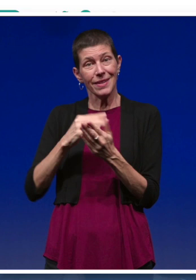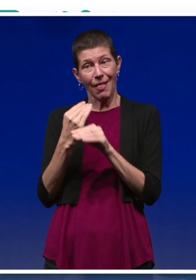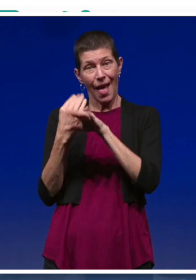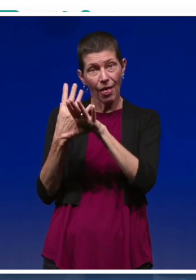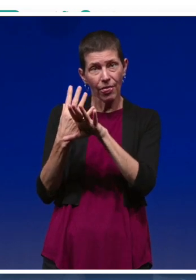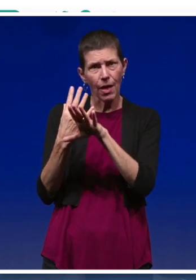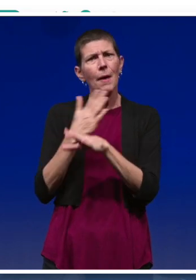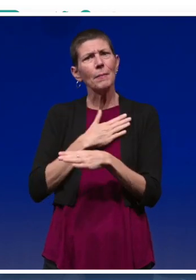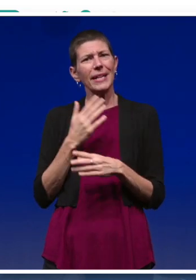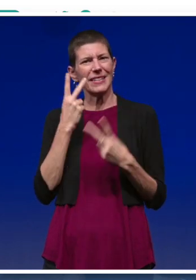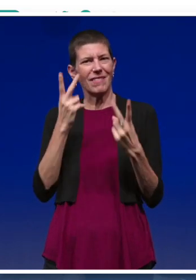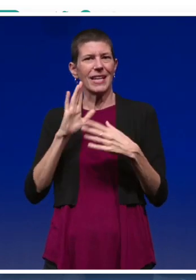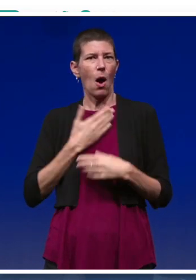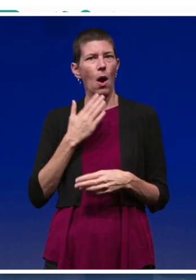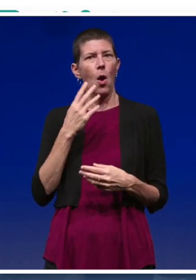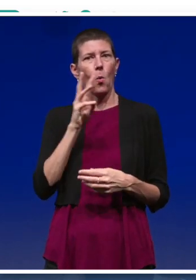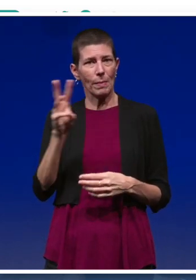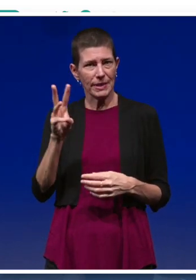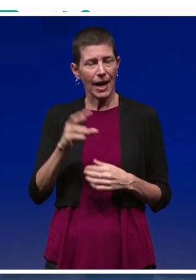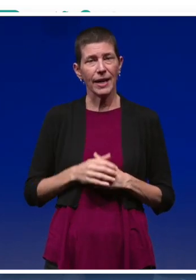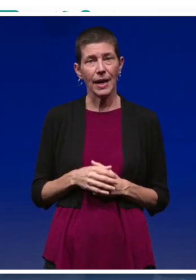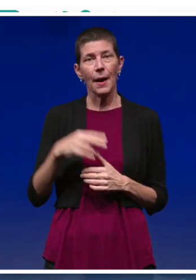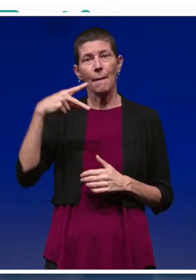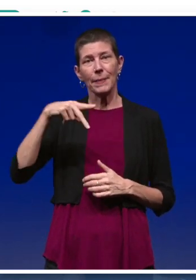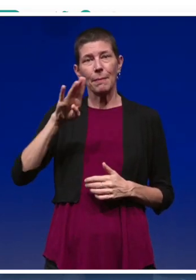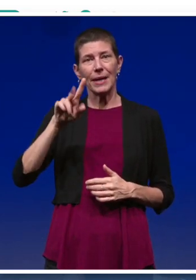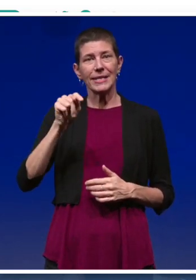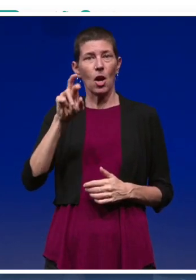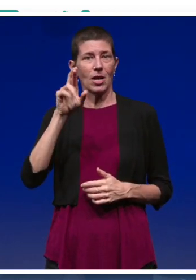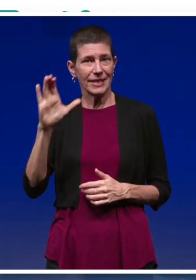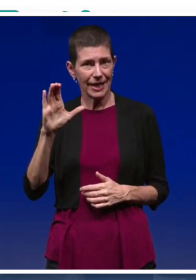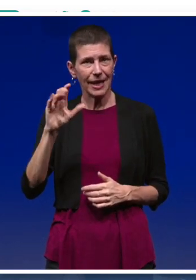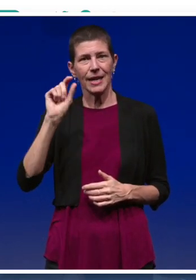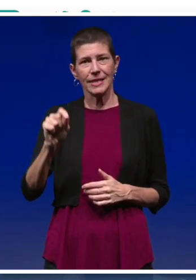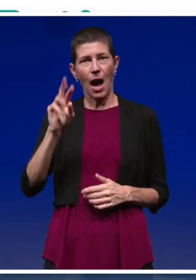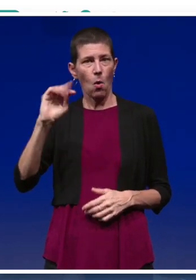please visit our website at pbtrc.org.